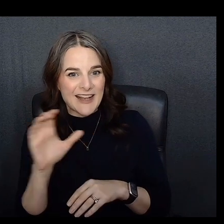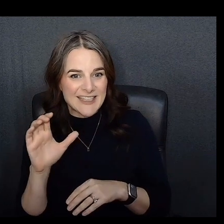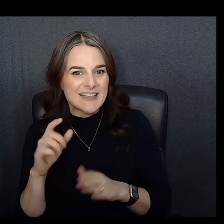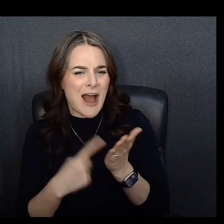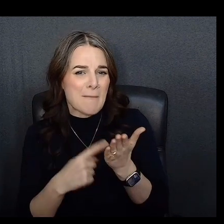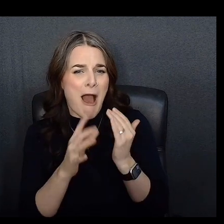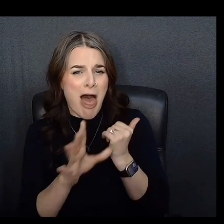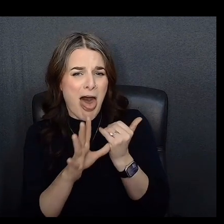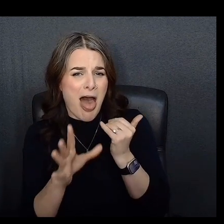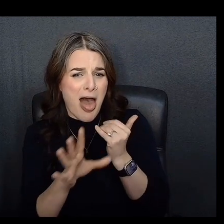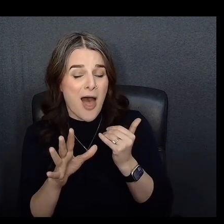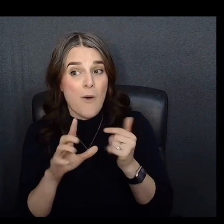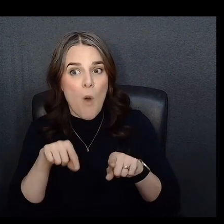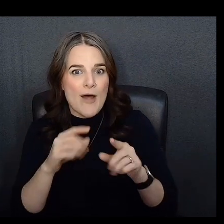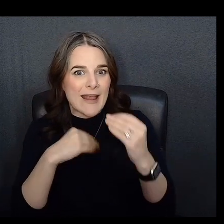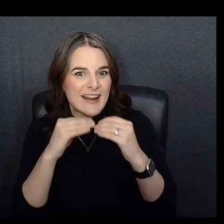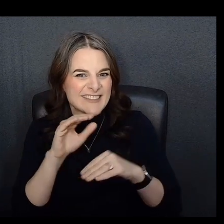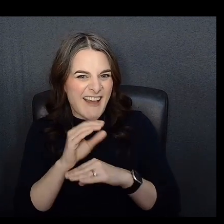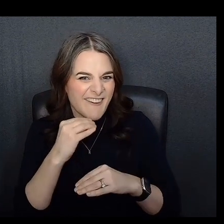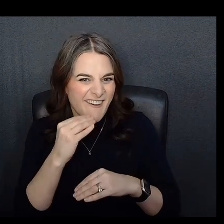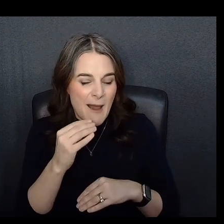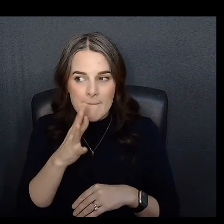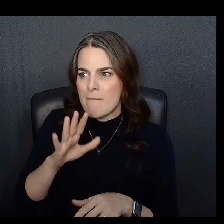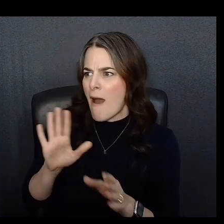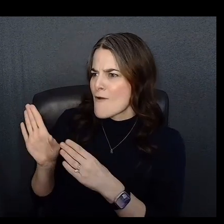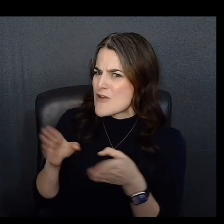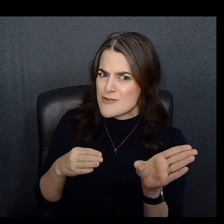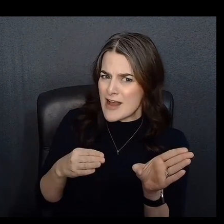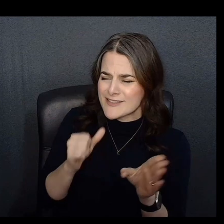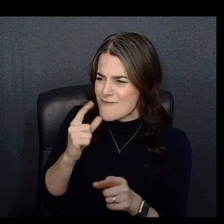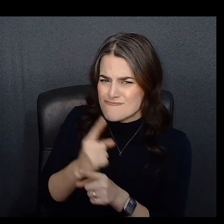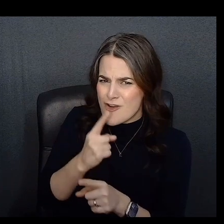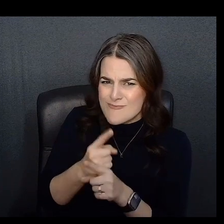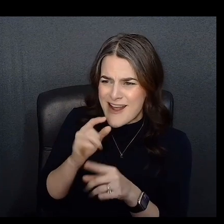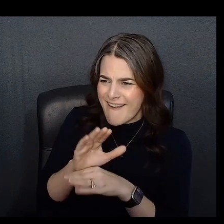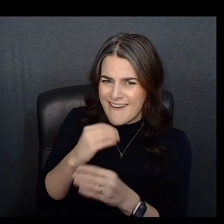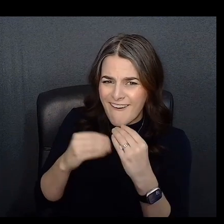Mom redirects, says it's not appropriate, but it gets a good laugh from all the siblings.